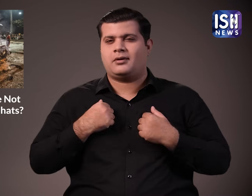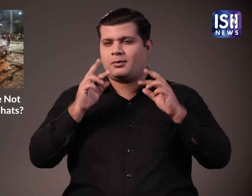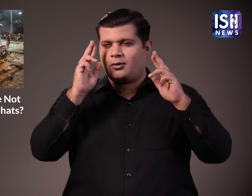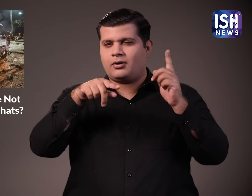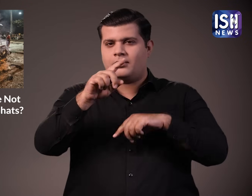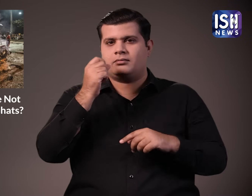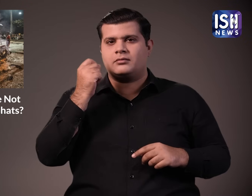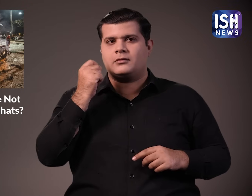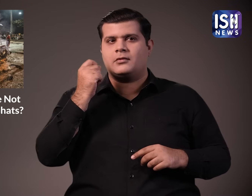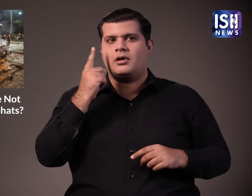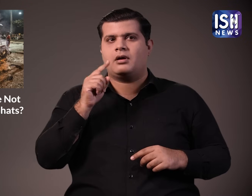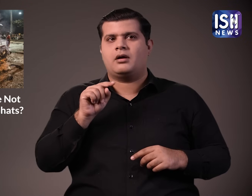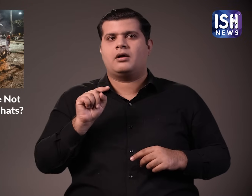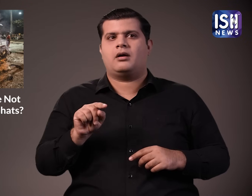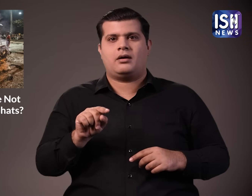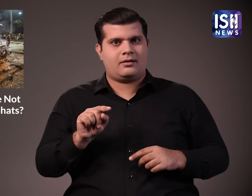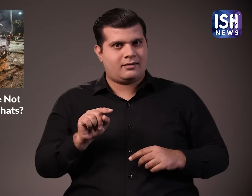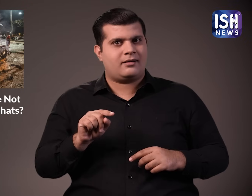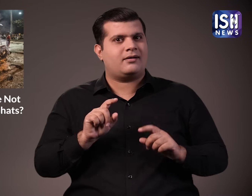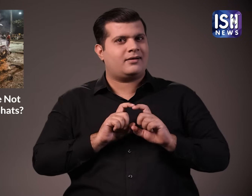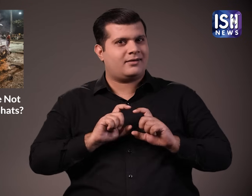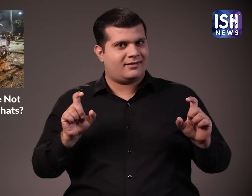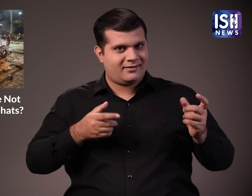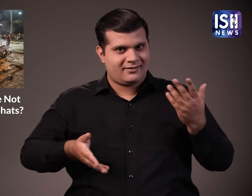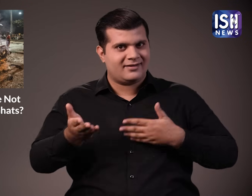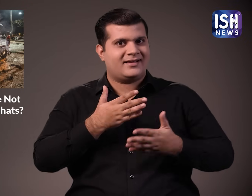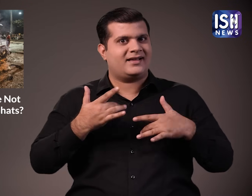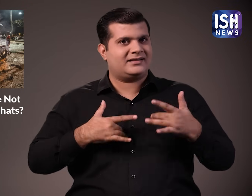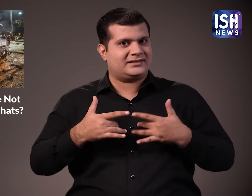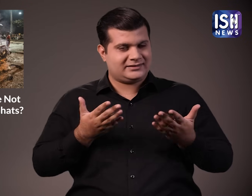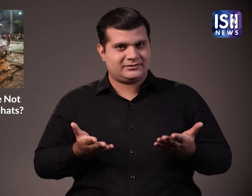I hope you all have understood the reason now.